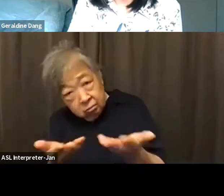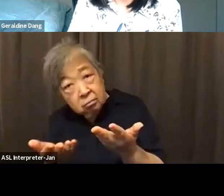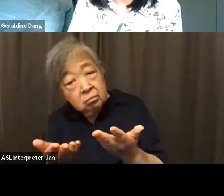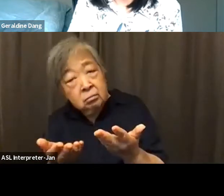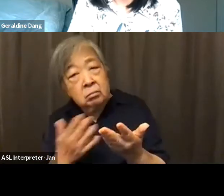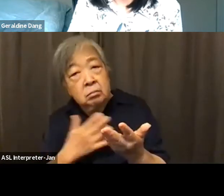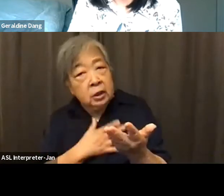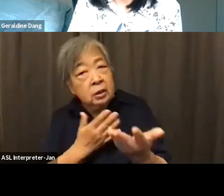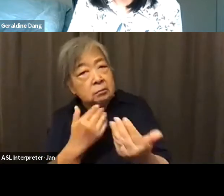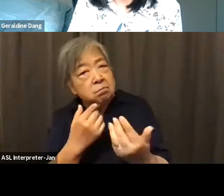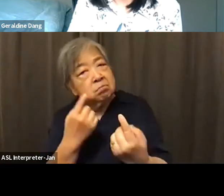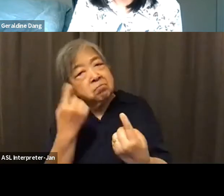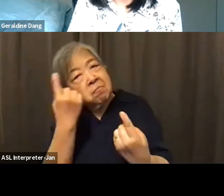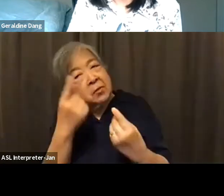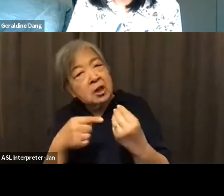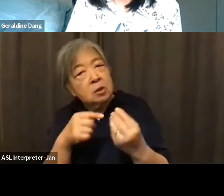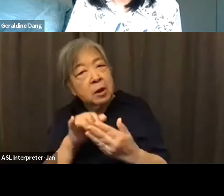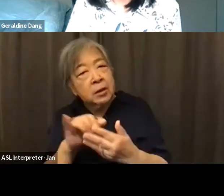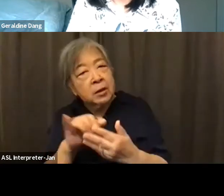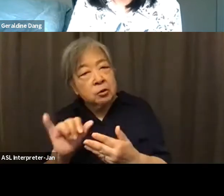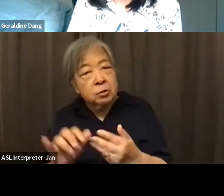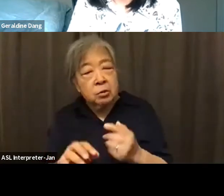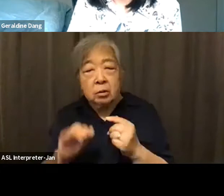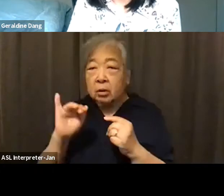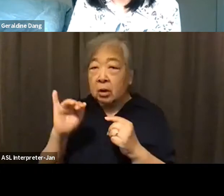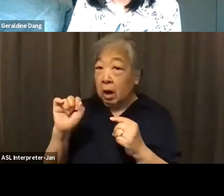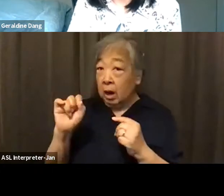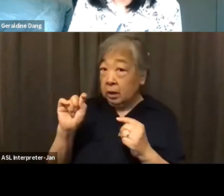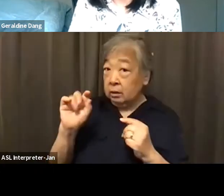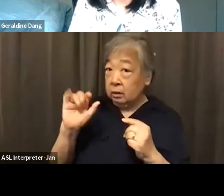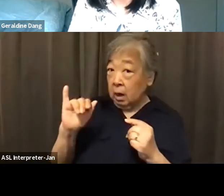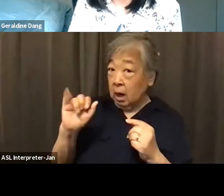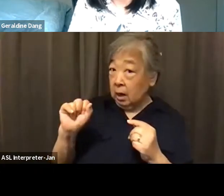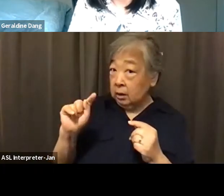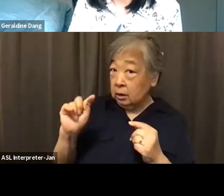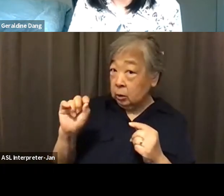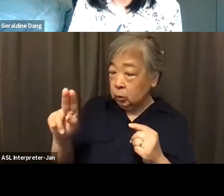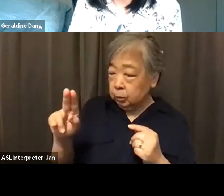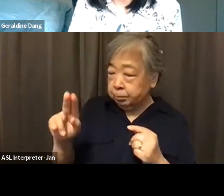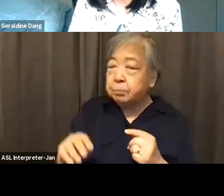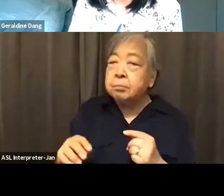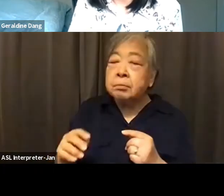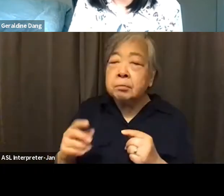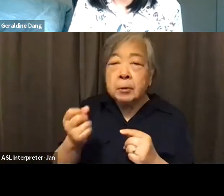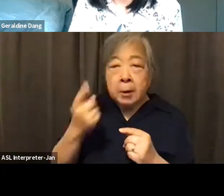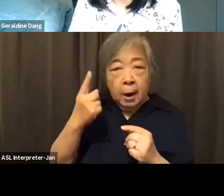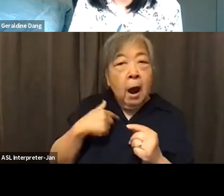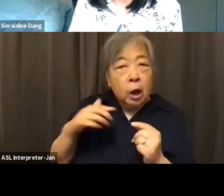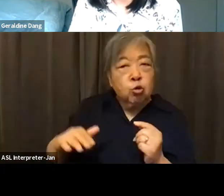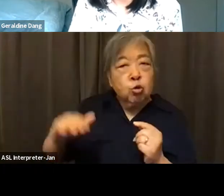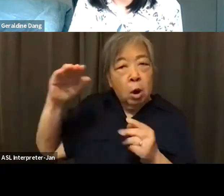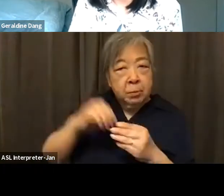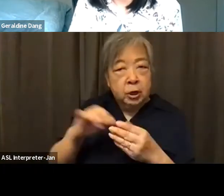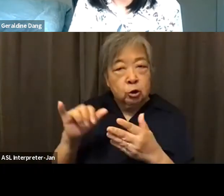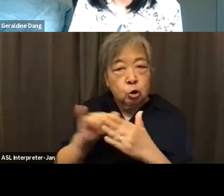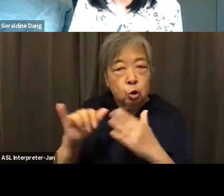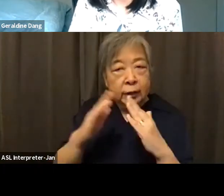Yeah, absolutely. So like I said earlier, I grew up in New York City and so New York City is one of the most